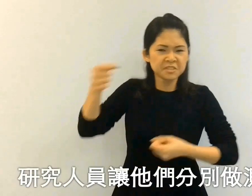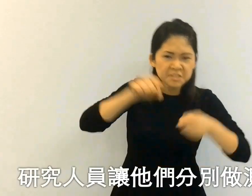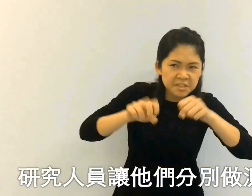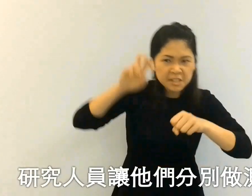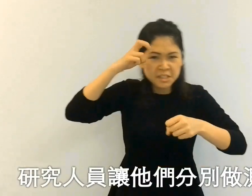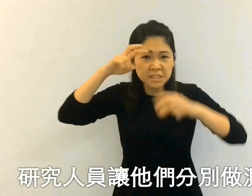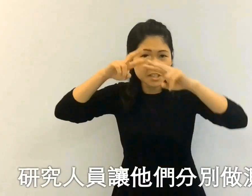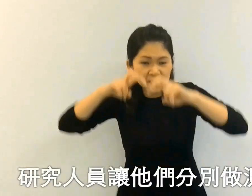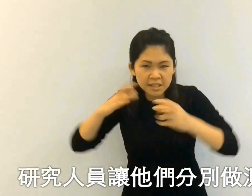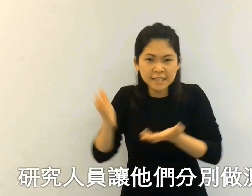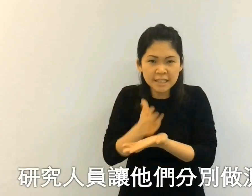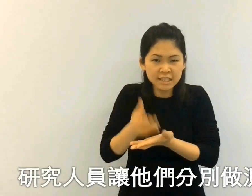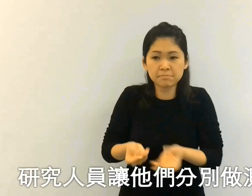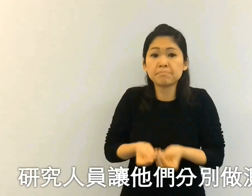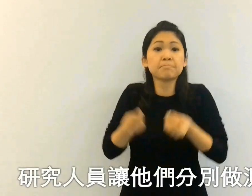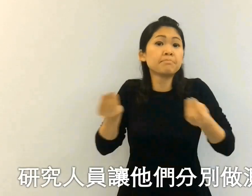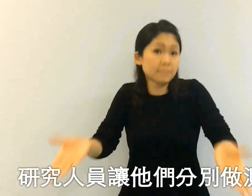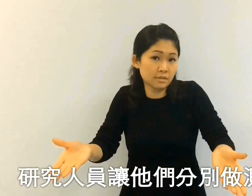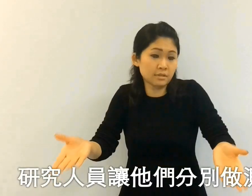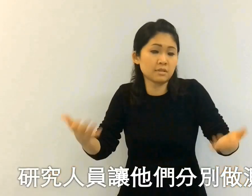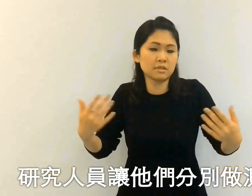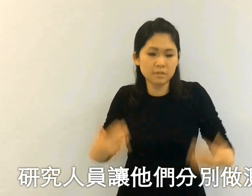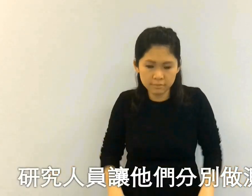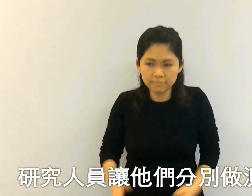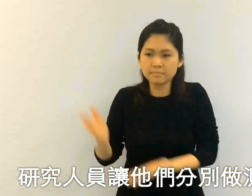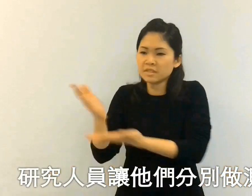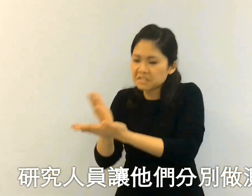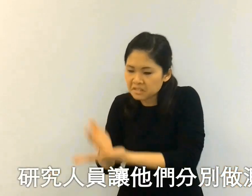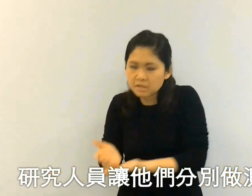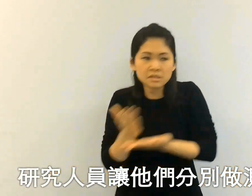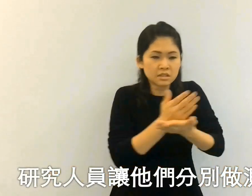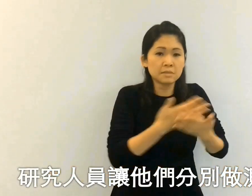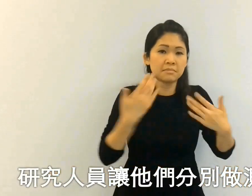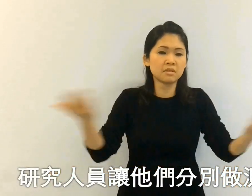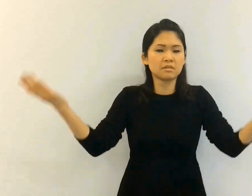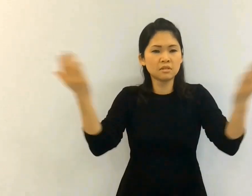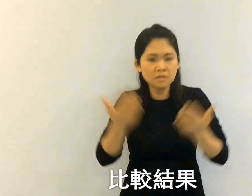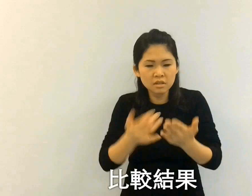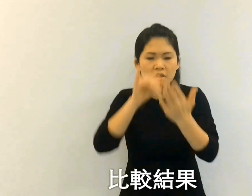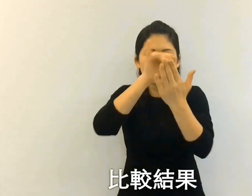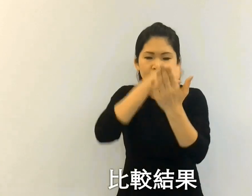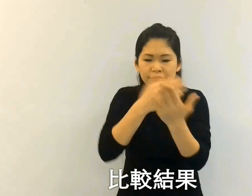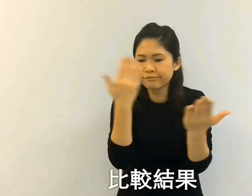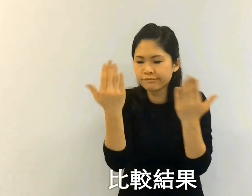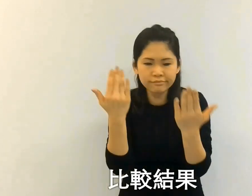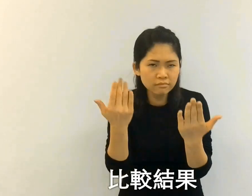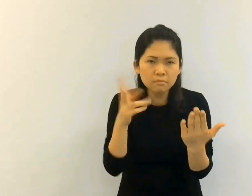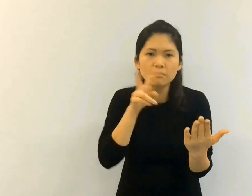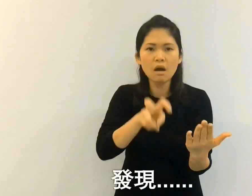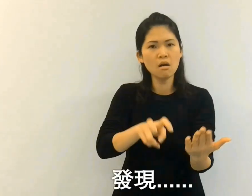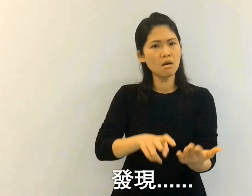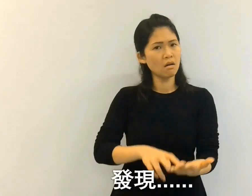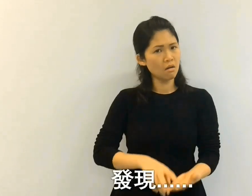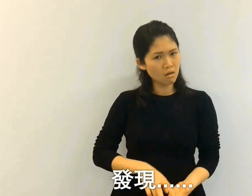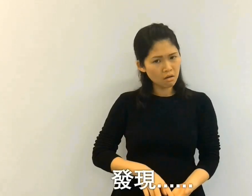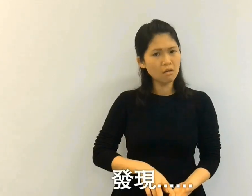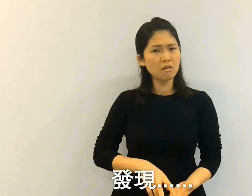Researchers run test on both groups separately, compare the results, and discover…